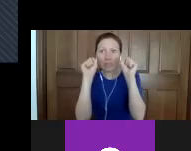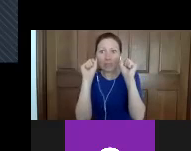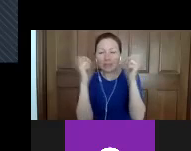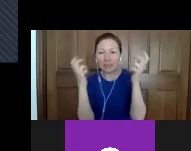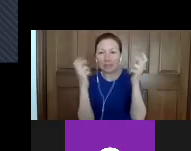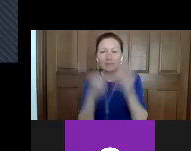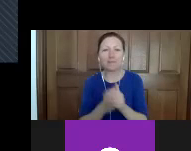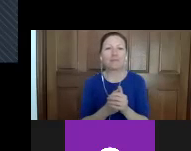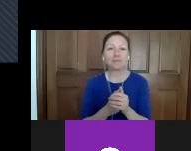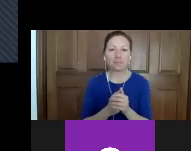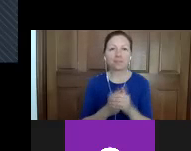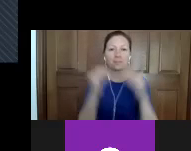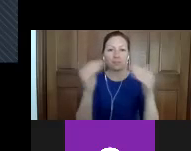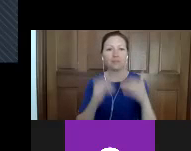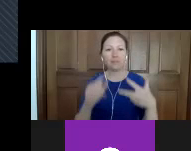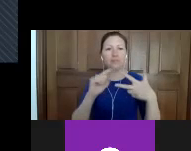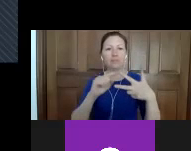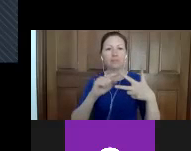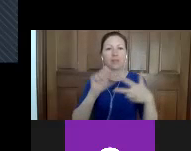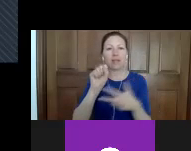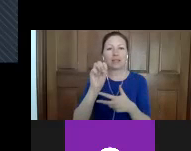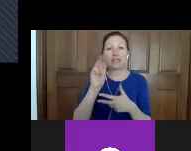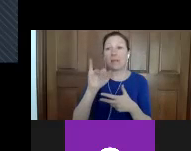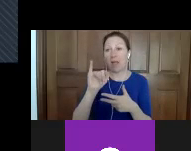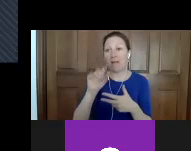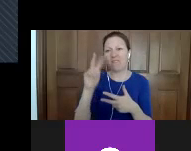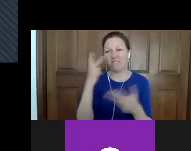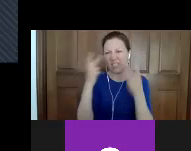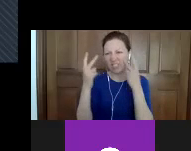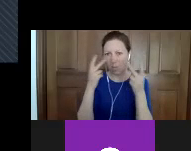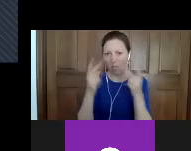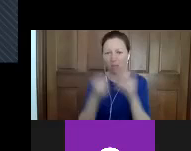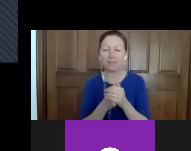There are disabilities that manifest in ways that the average lay person is not familiar